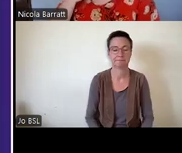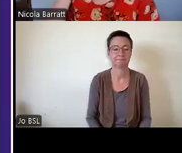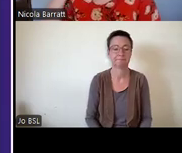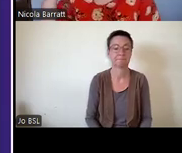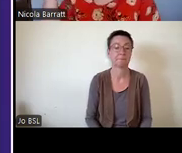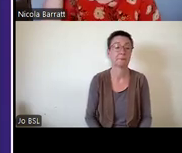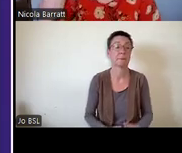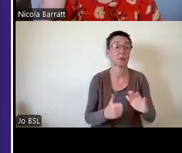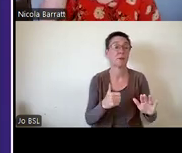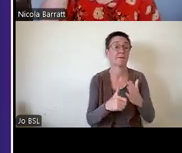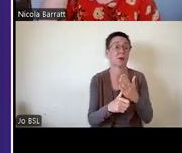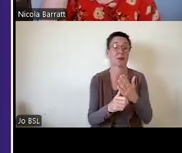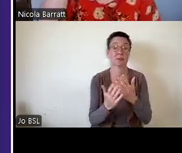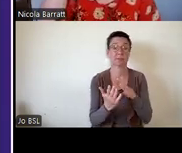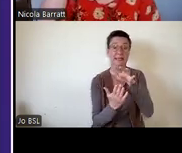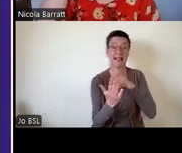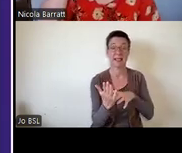First up, text posts. It's a classic.